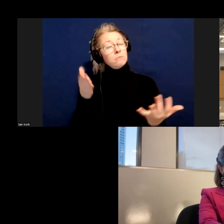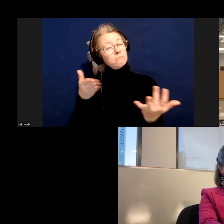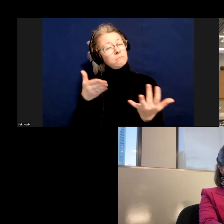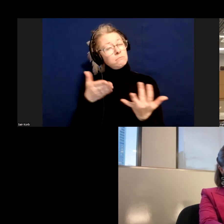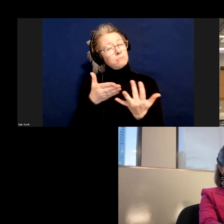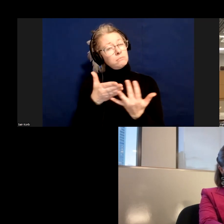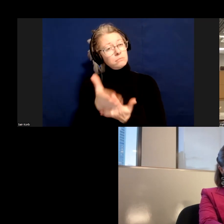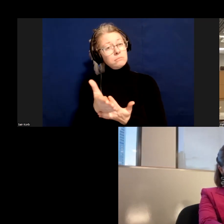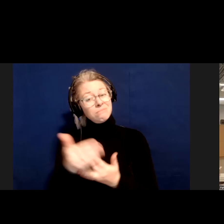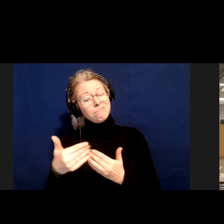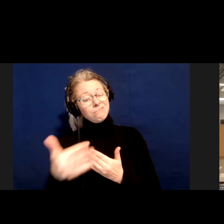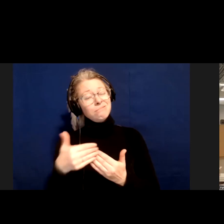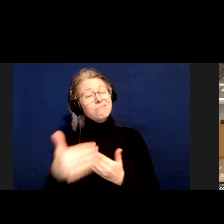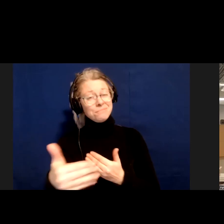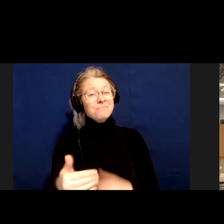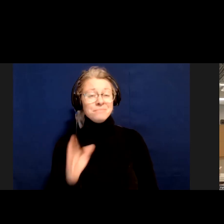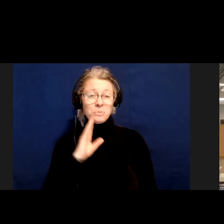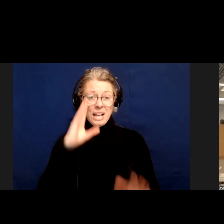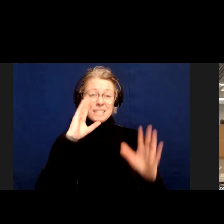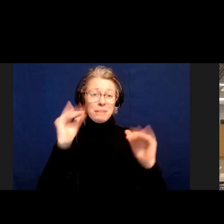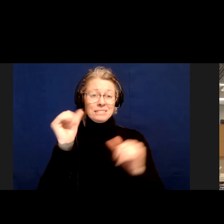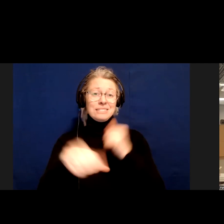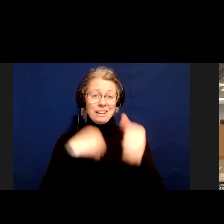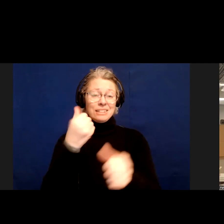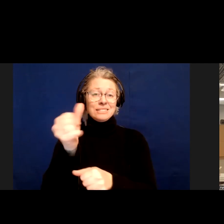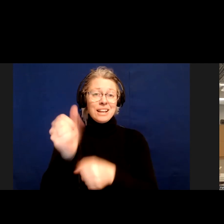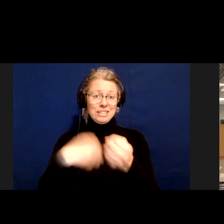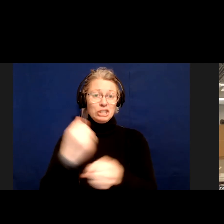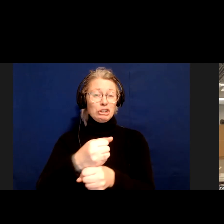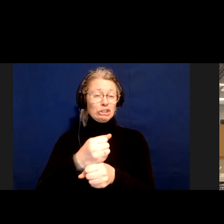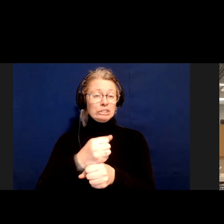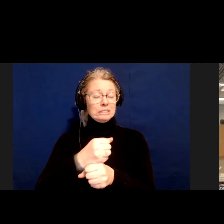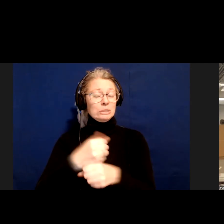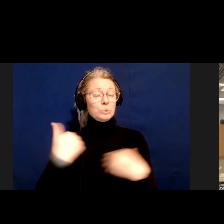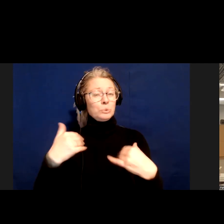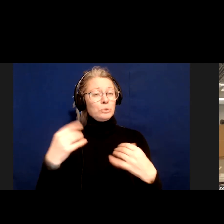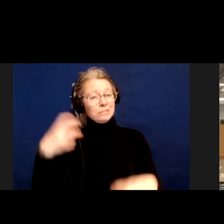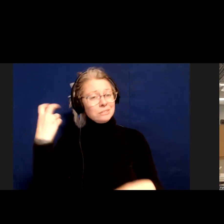times in the next 10 years. It's been a hard three years, I know, it's going to continue